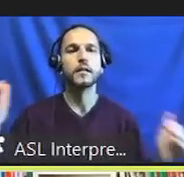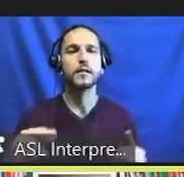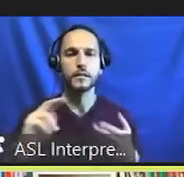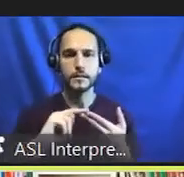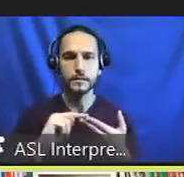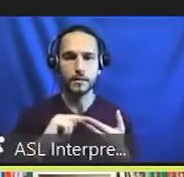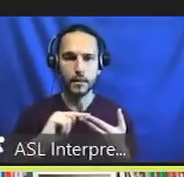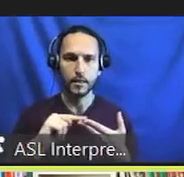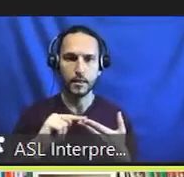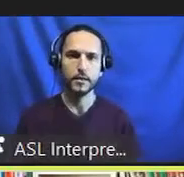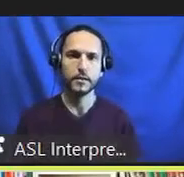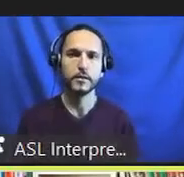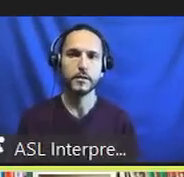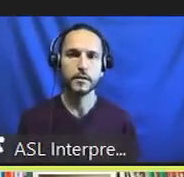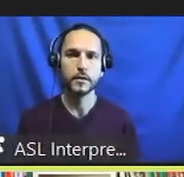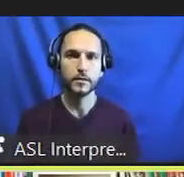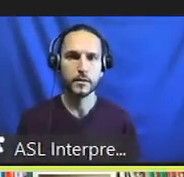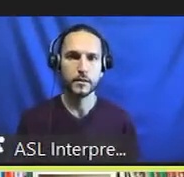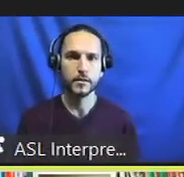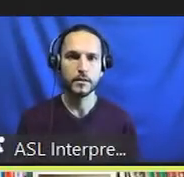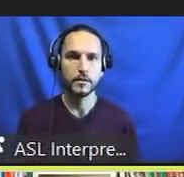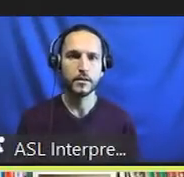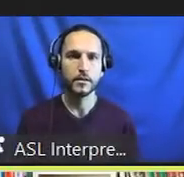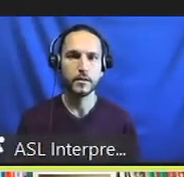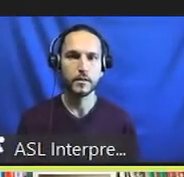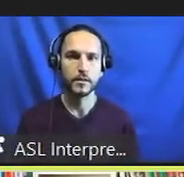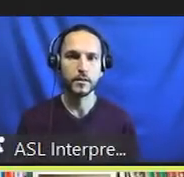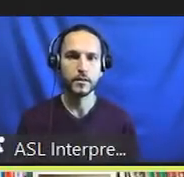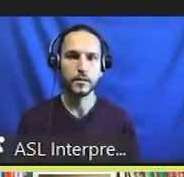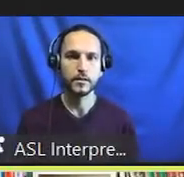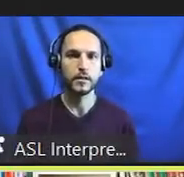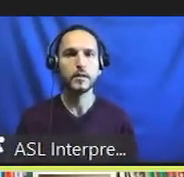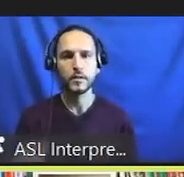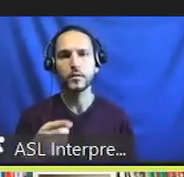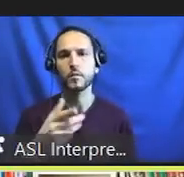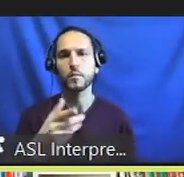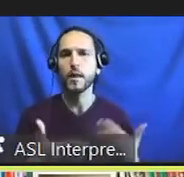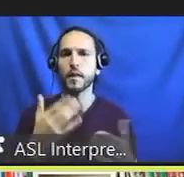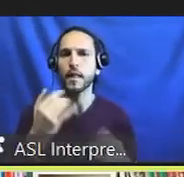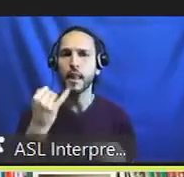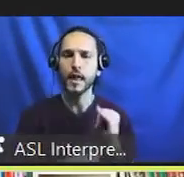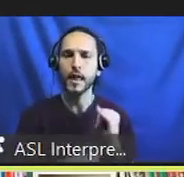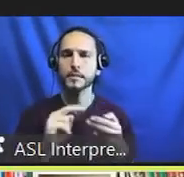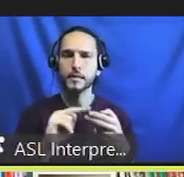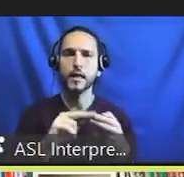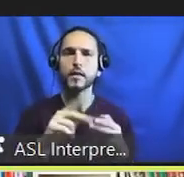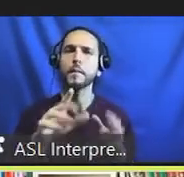and I think it's going to be close to our final slide-- about choosing your agency.